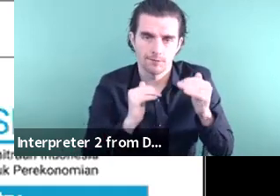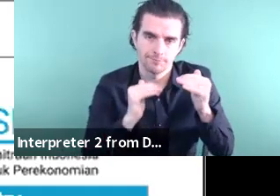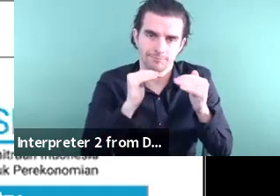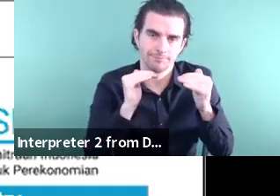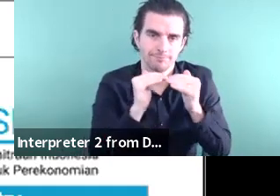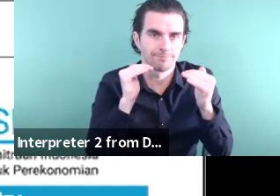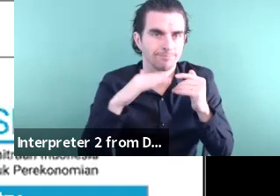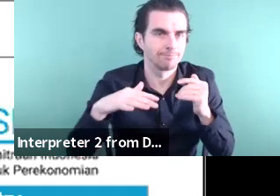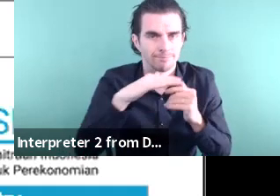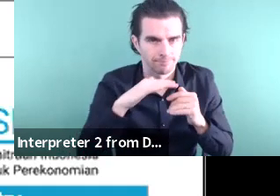again. Another question for the Prospera team here on urban bias and solutions,